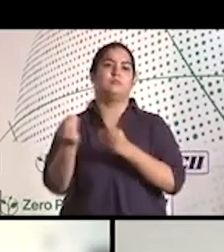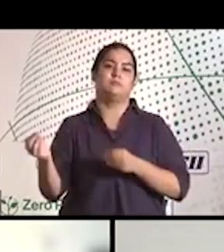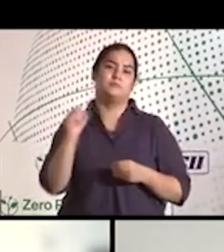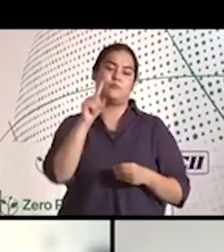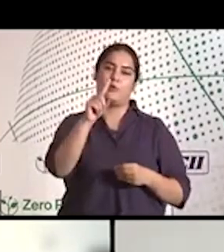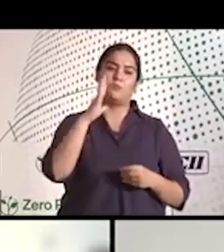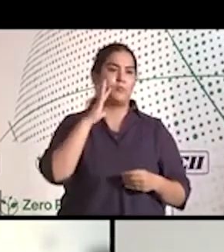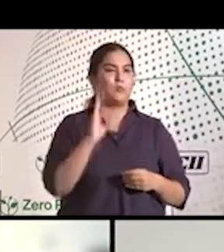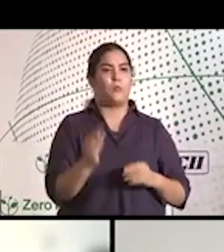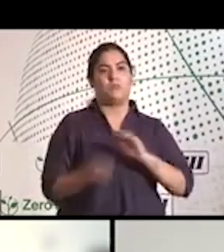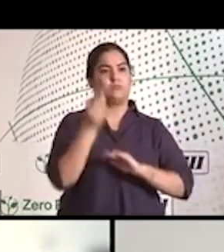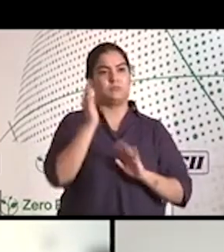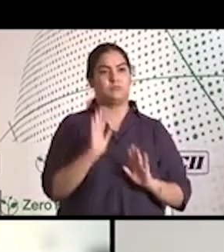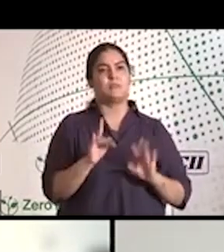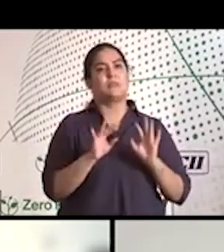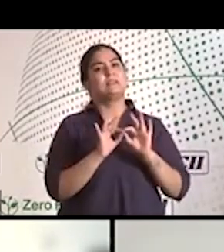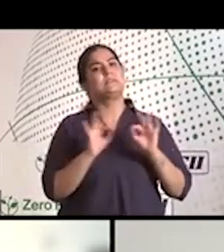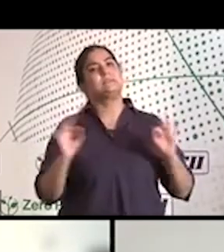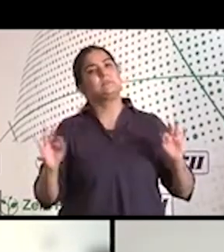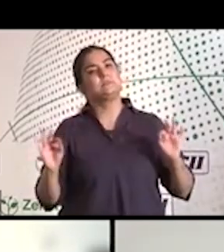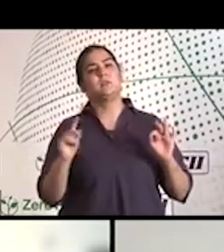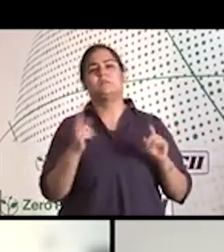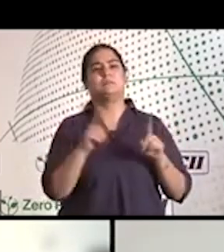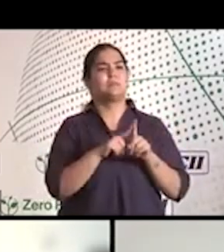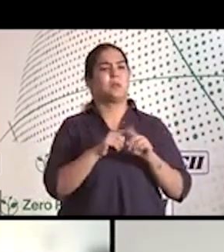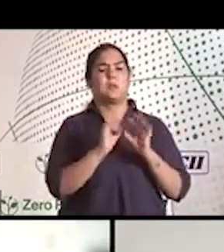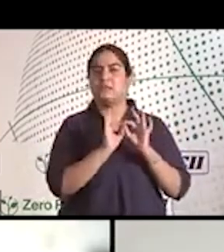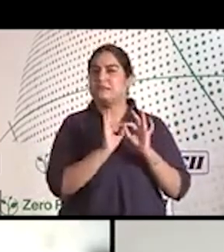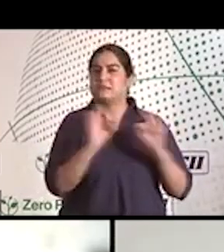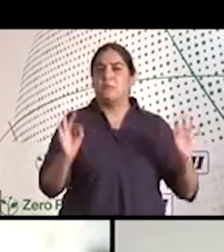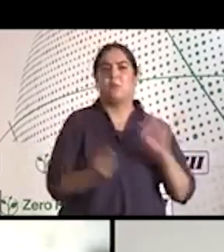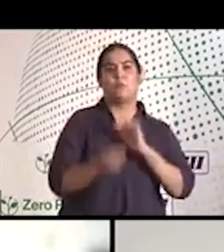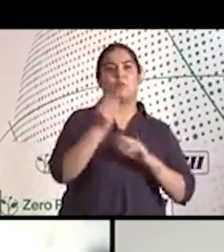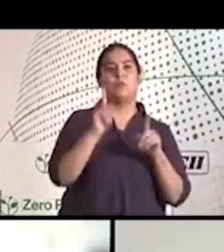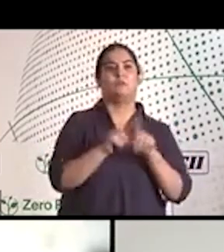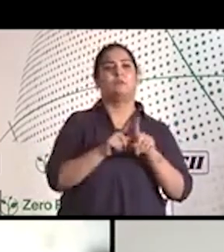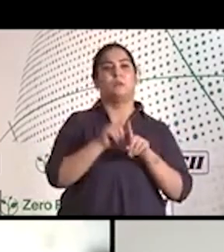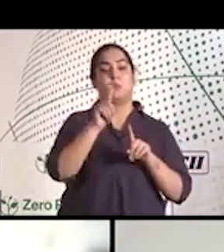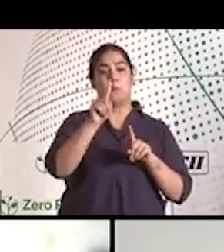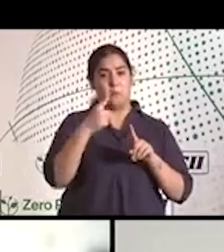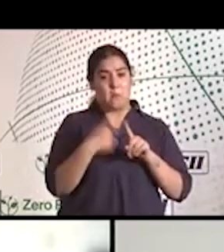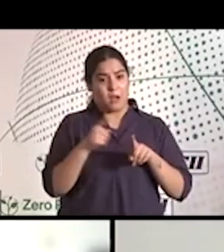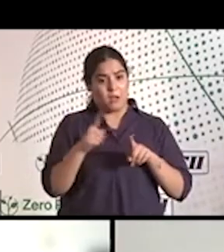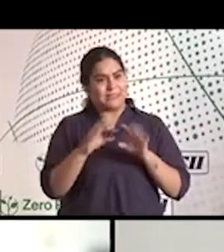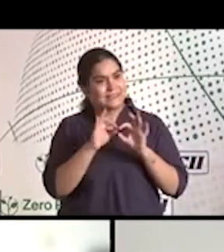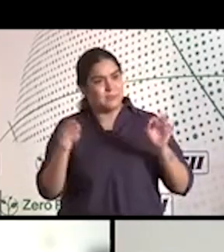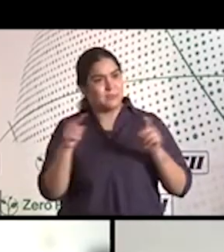It was simple very simple narrative for us, but a very, very complicated action.